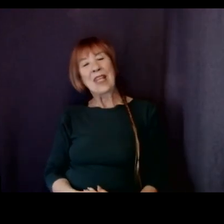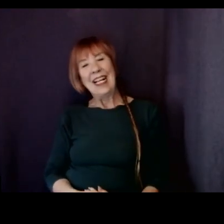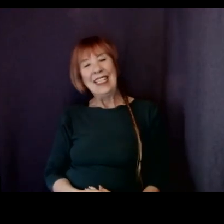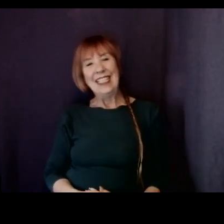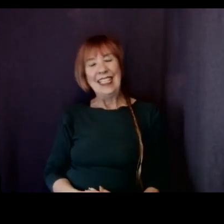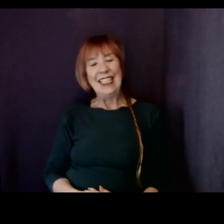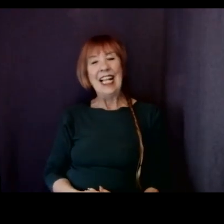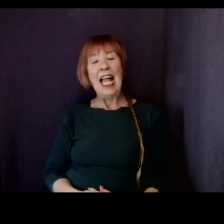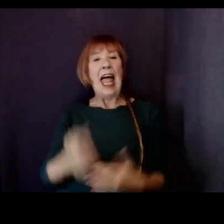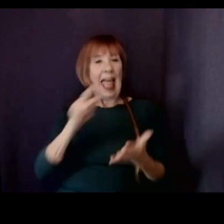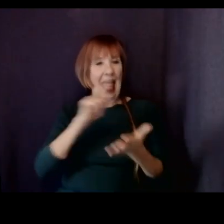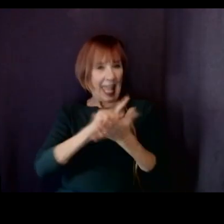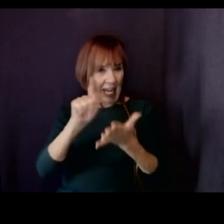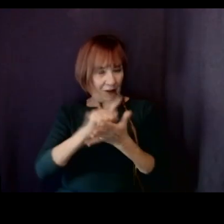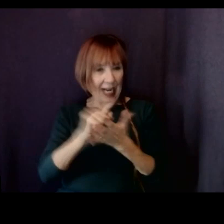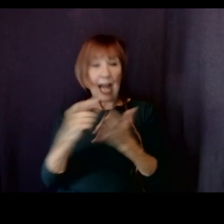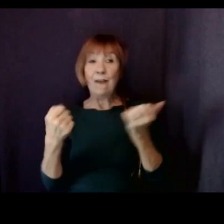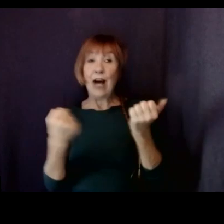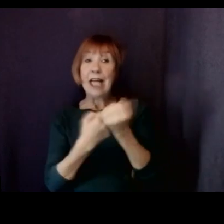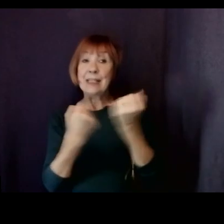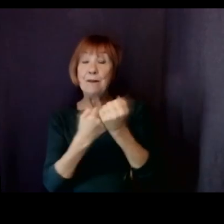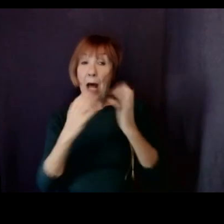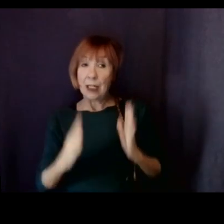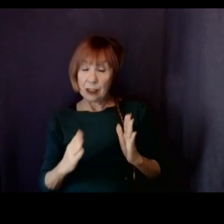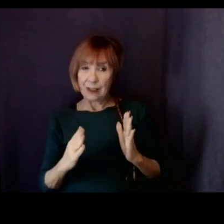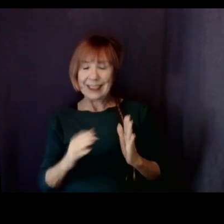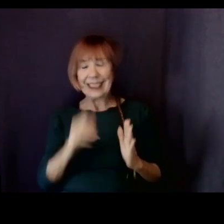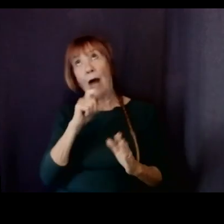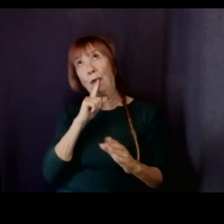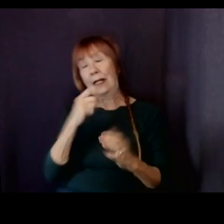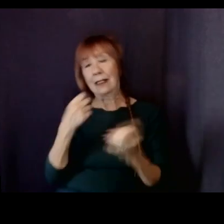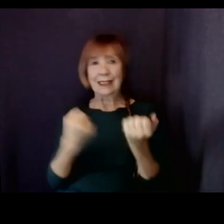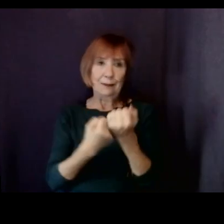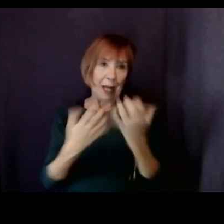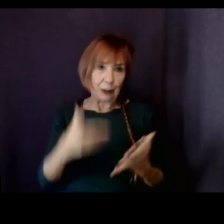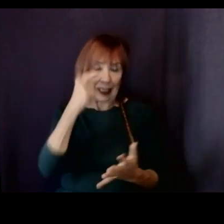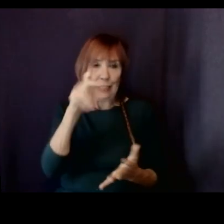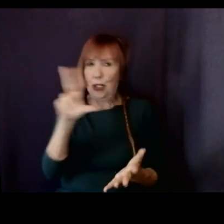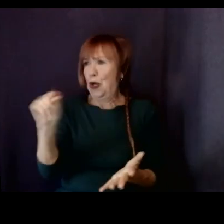Each week, I have a sponsor for the show, he's not a real sponsor, 'cause nobody wants to pay me to do this.